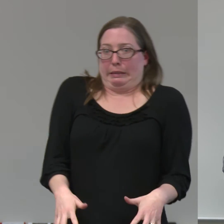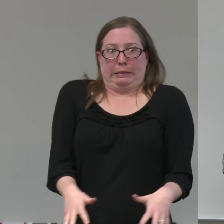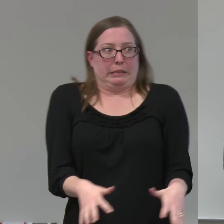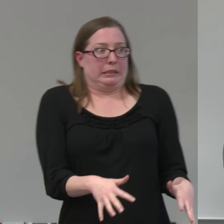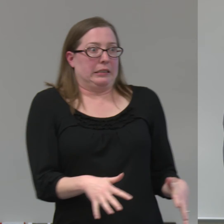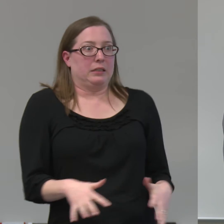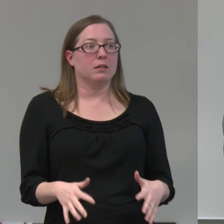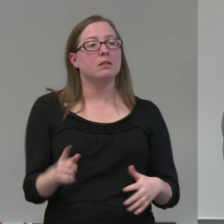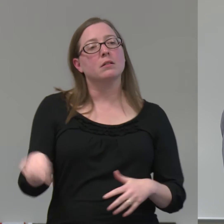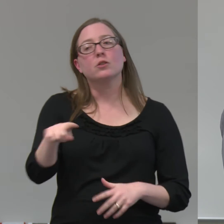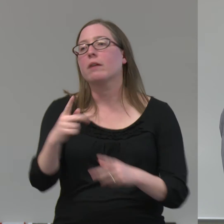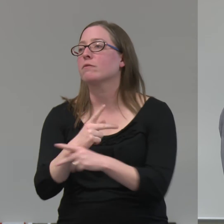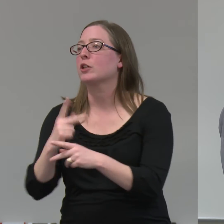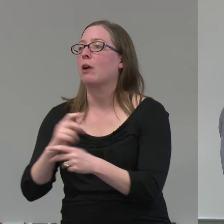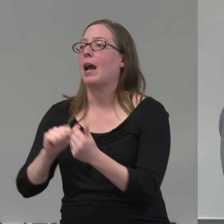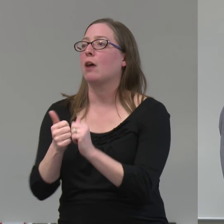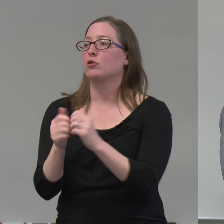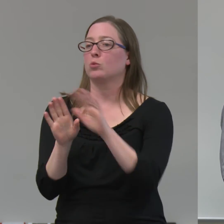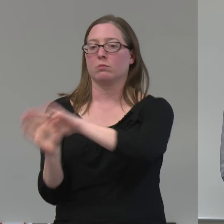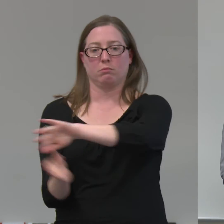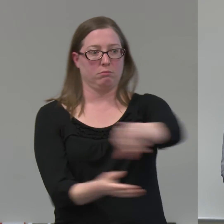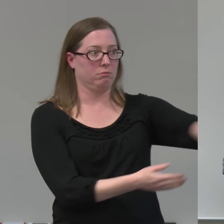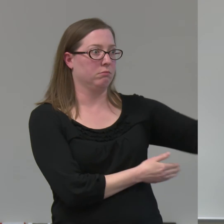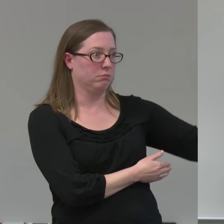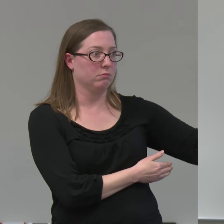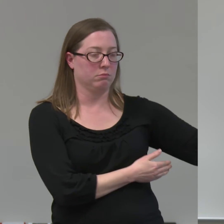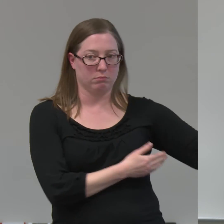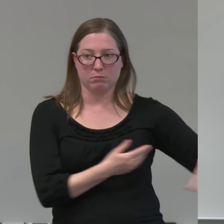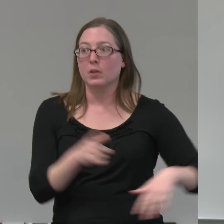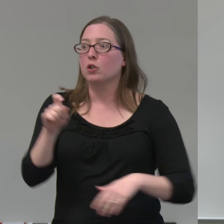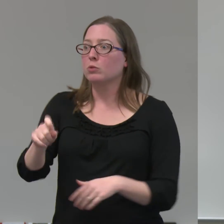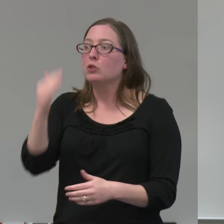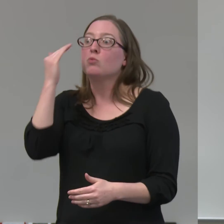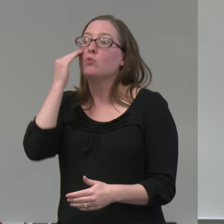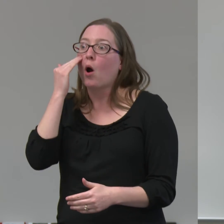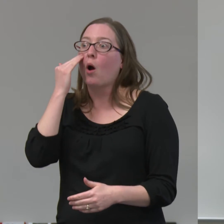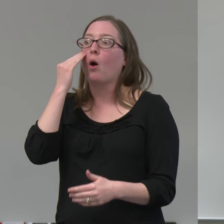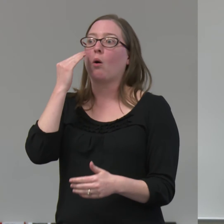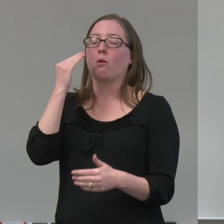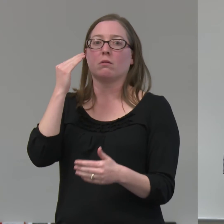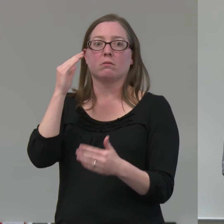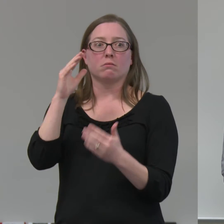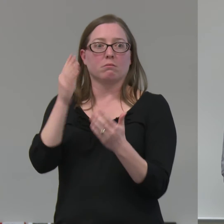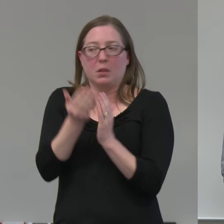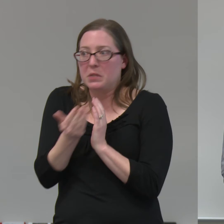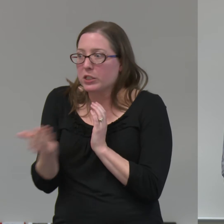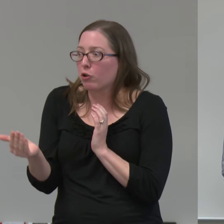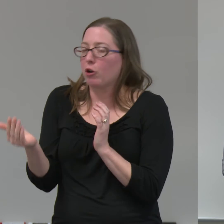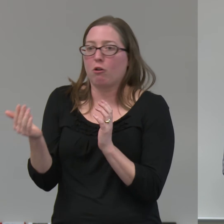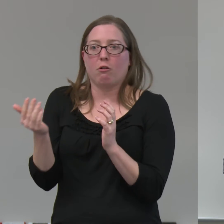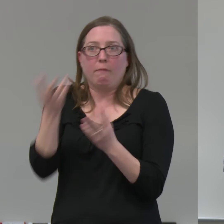You need to know the material as well as possible because these are timed exams and you have to not know things.